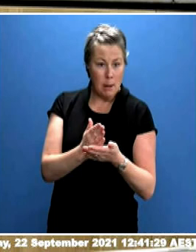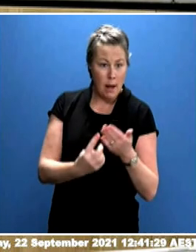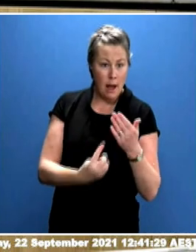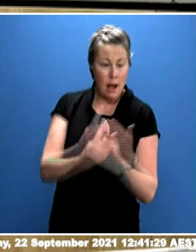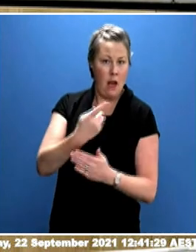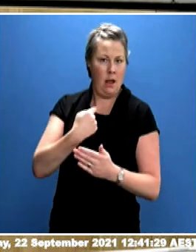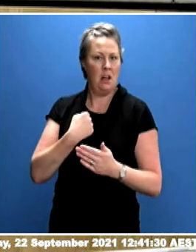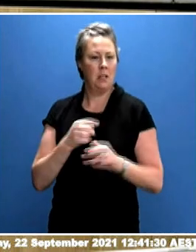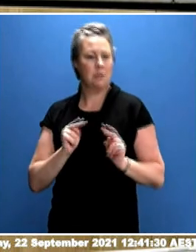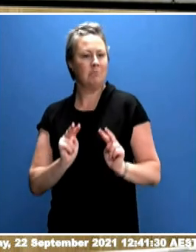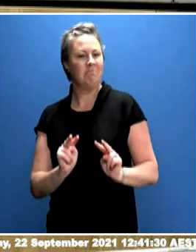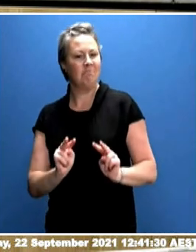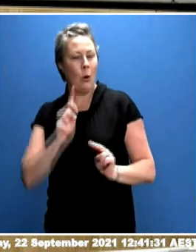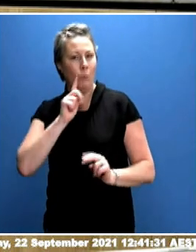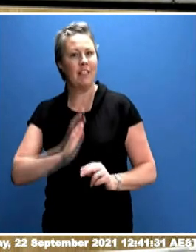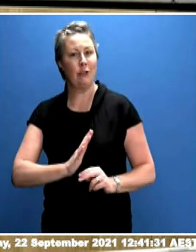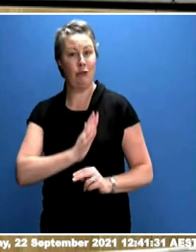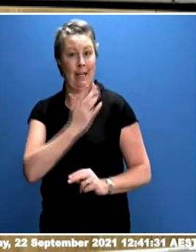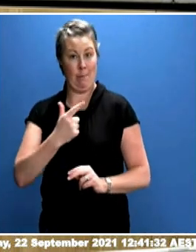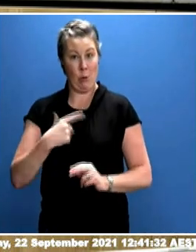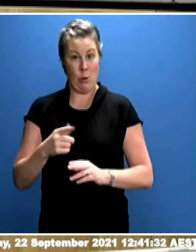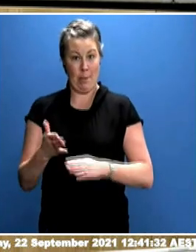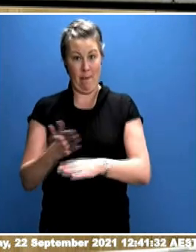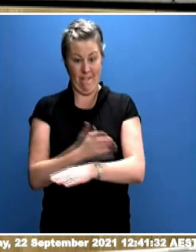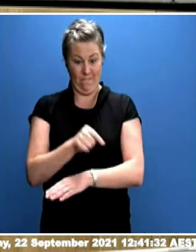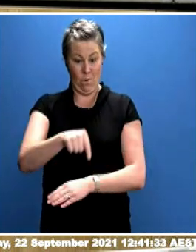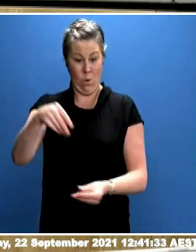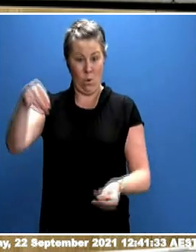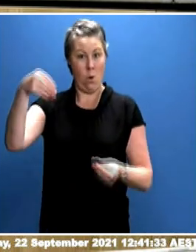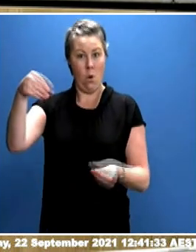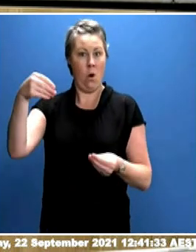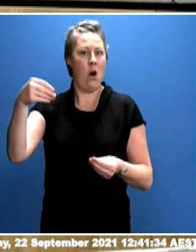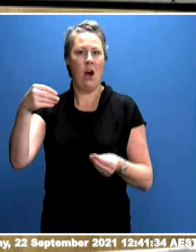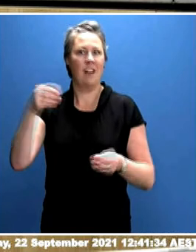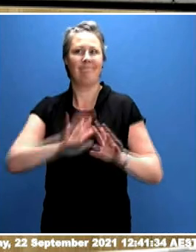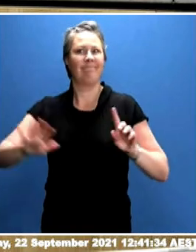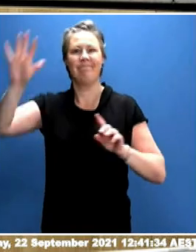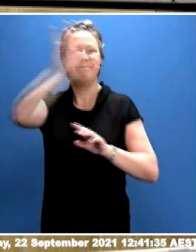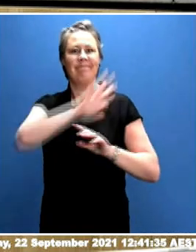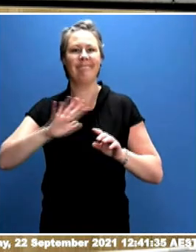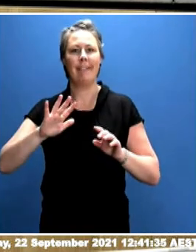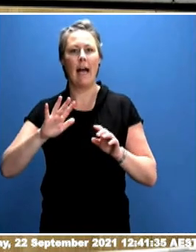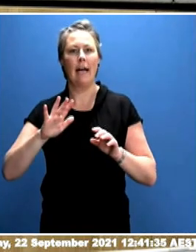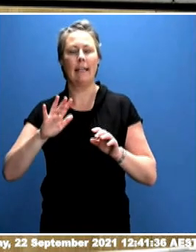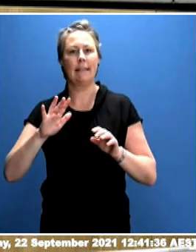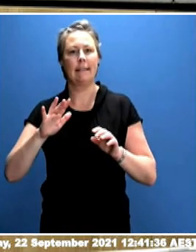previous to this current agreement, States and Territories weren't party to the Closing the Gap addition.